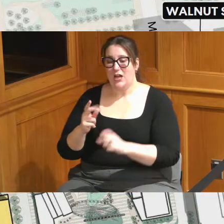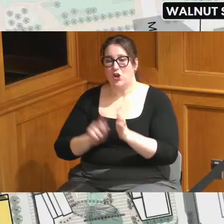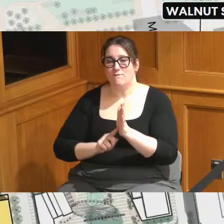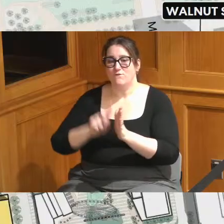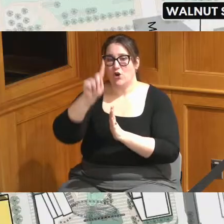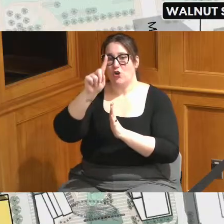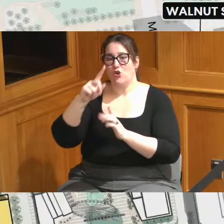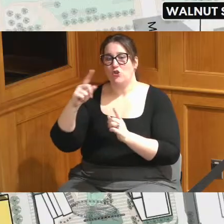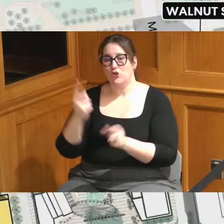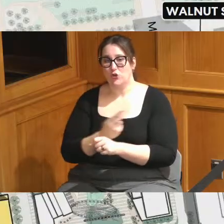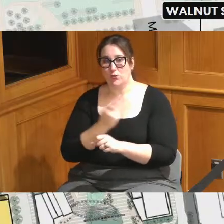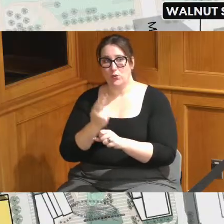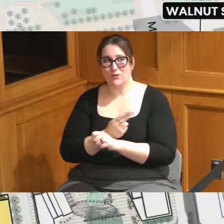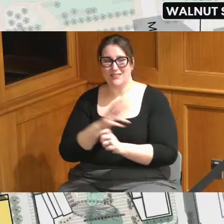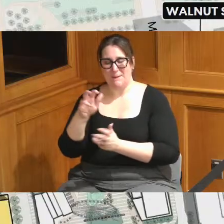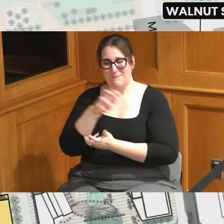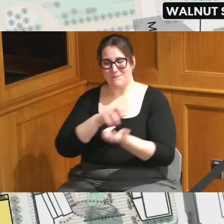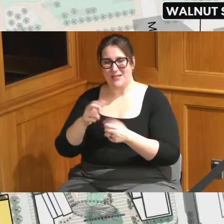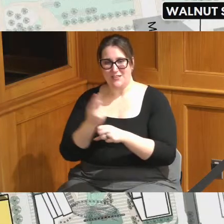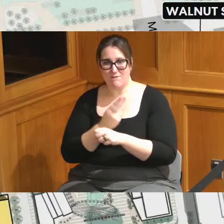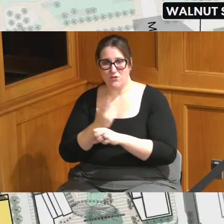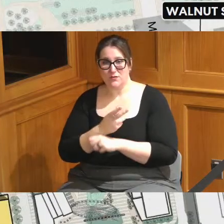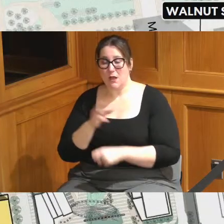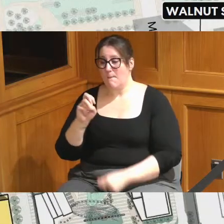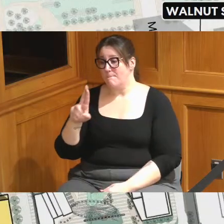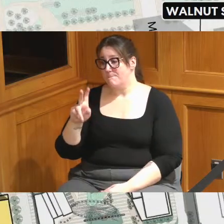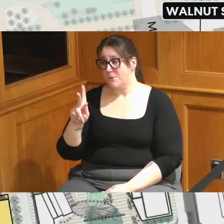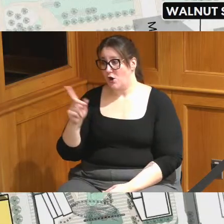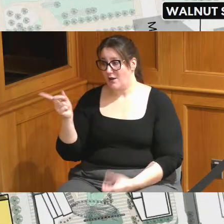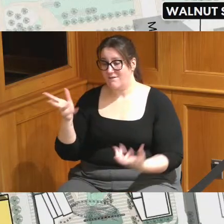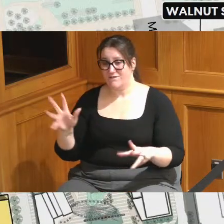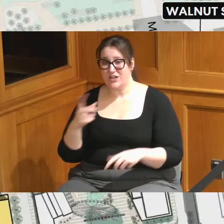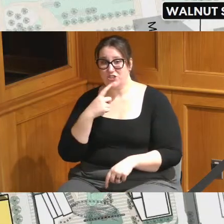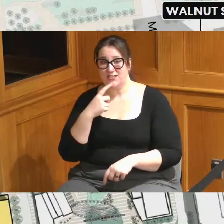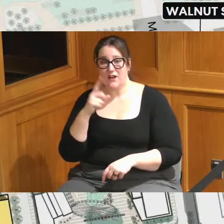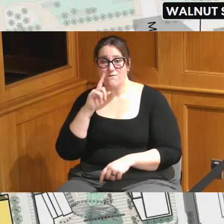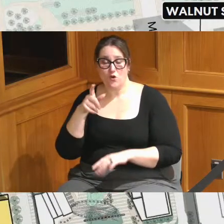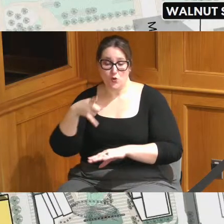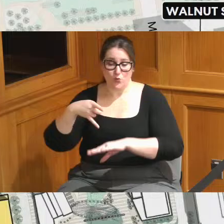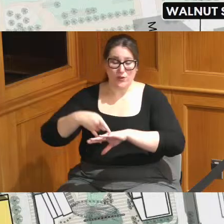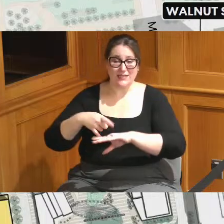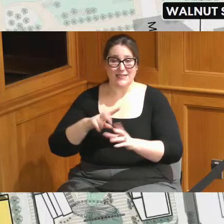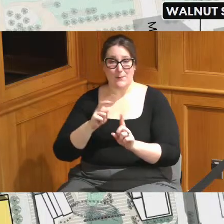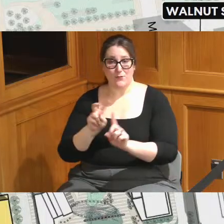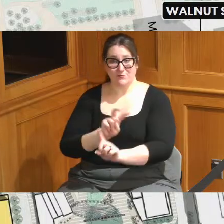a mix of uses. Again, what Mark said from a from a real estate demand perspective, this is majority